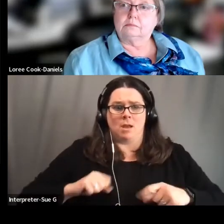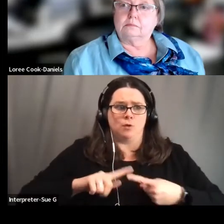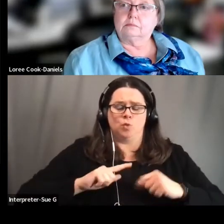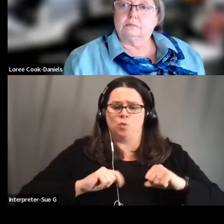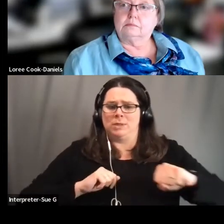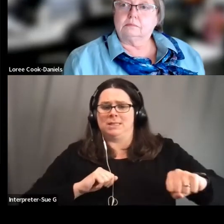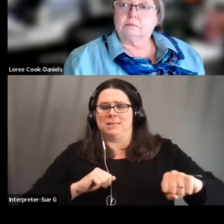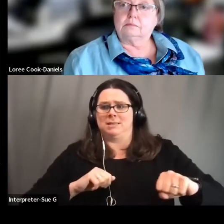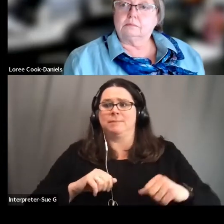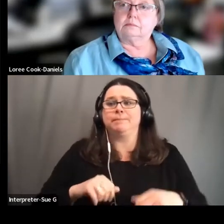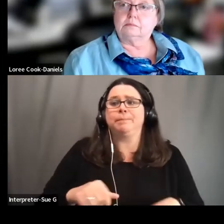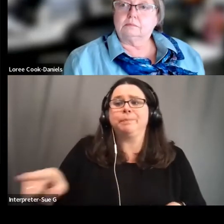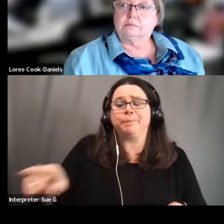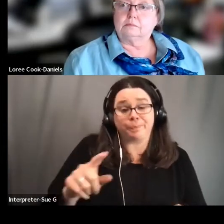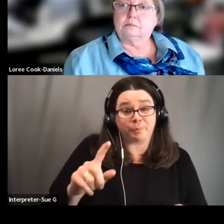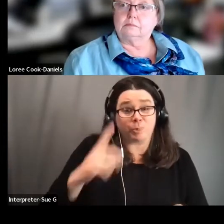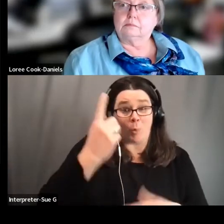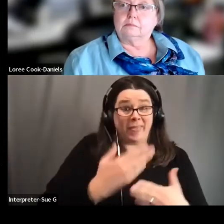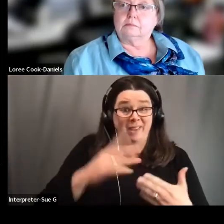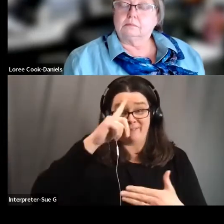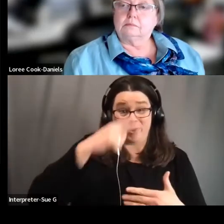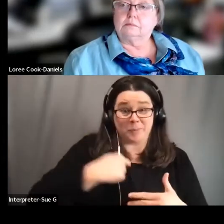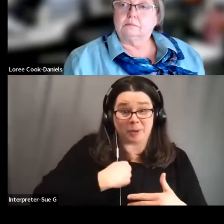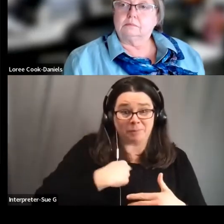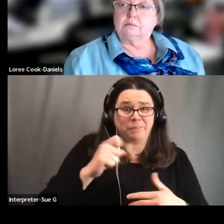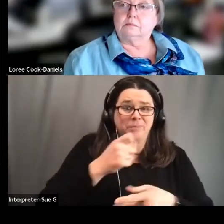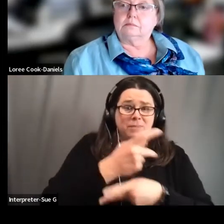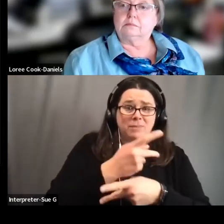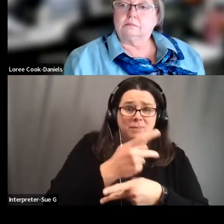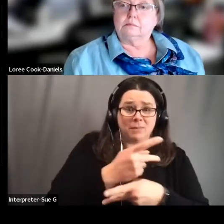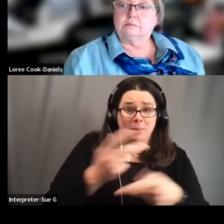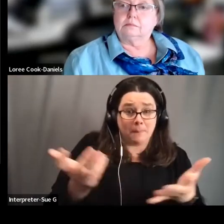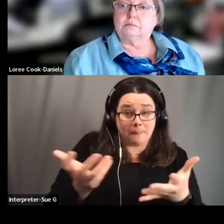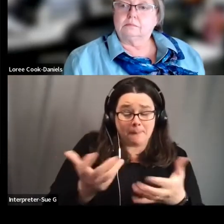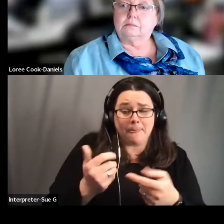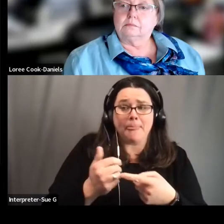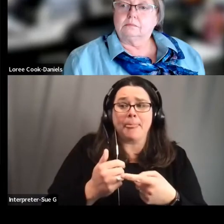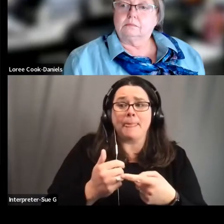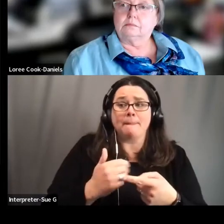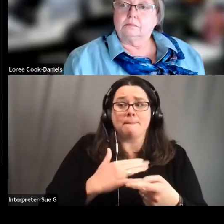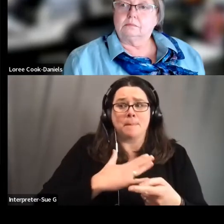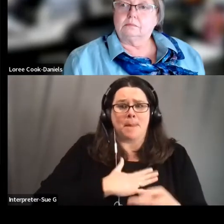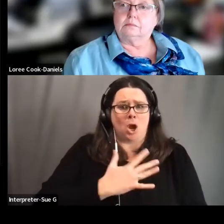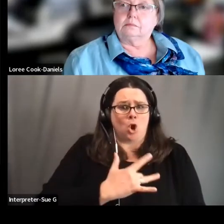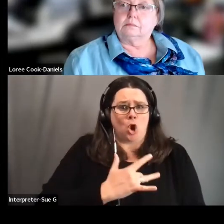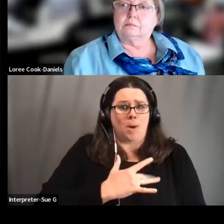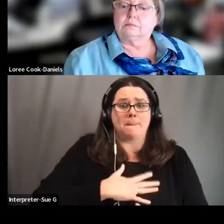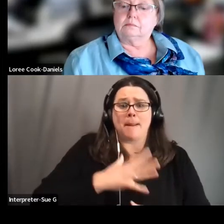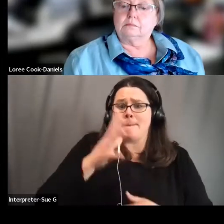One of the things for me that I have to be careful of is you know, my heart. My mom died at a very,